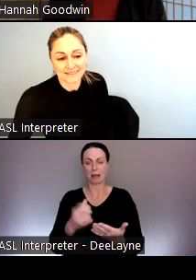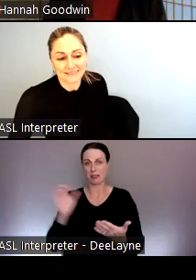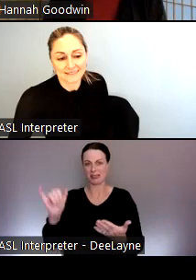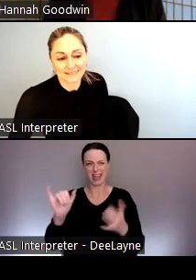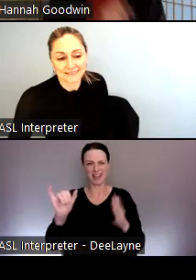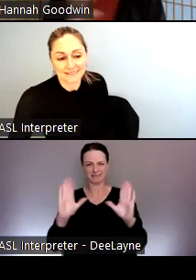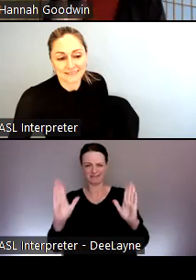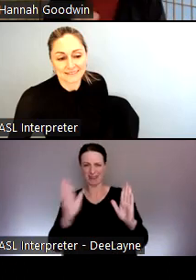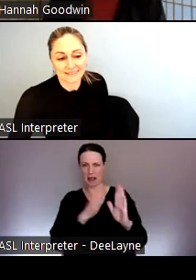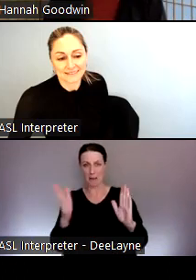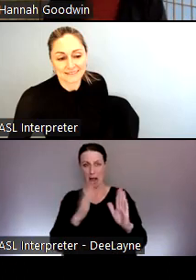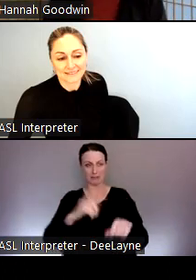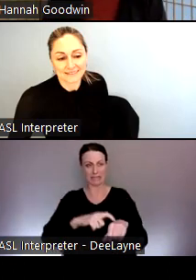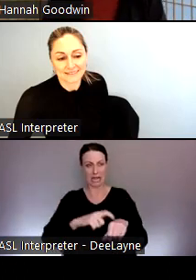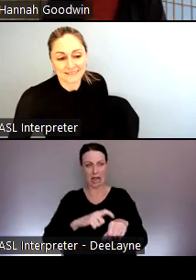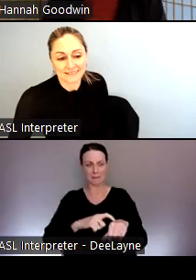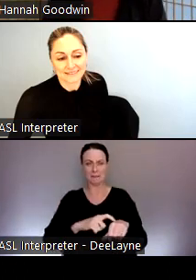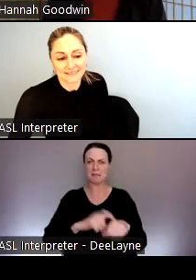how are you gonna structure the day?